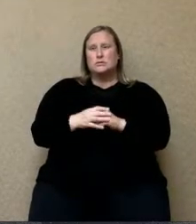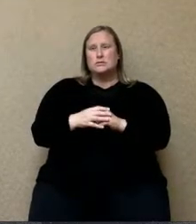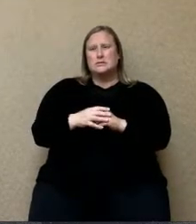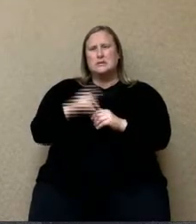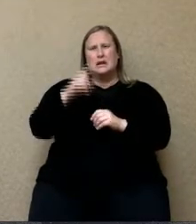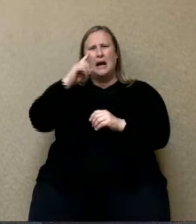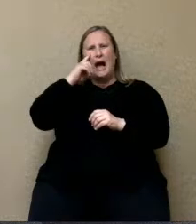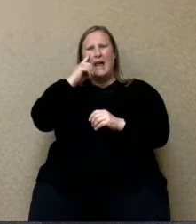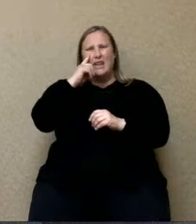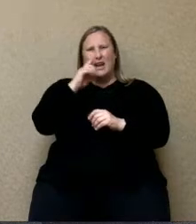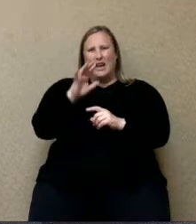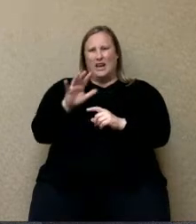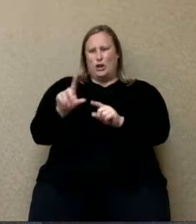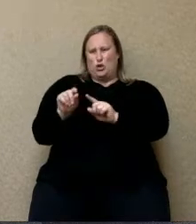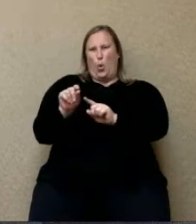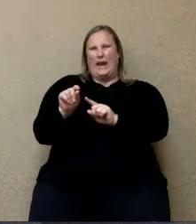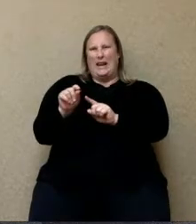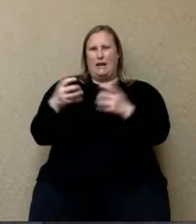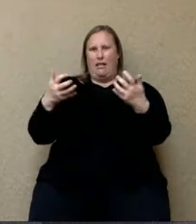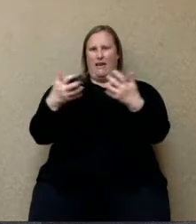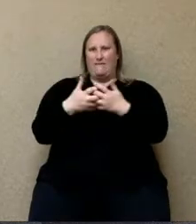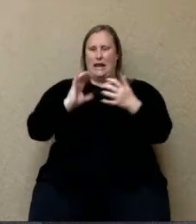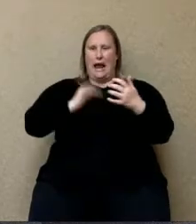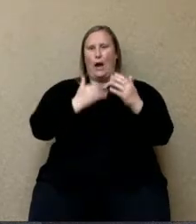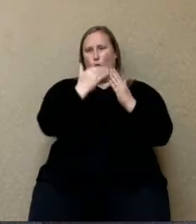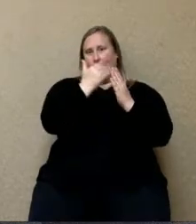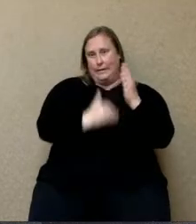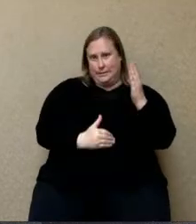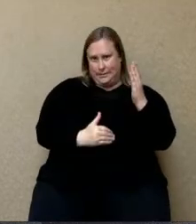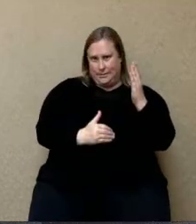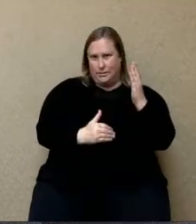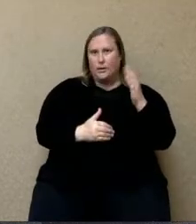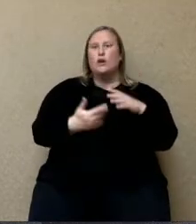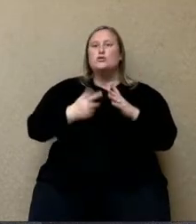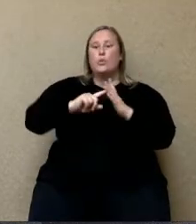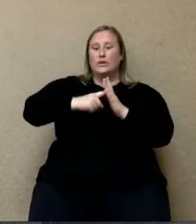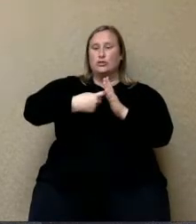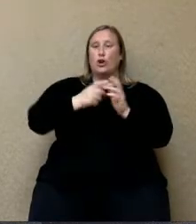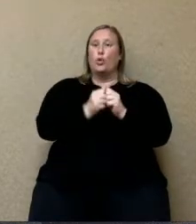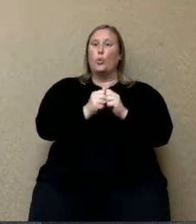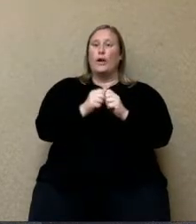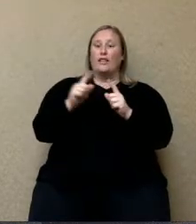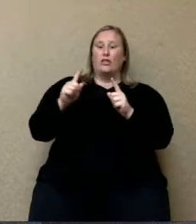20 that fit this criteria. So, we started out with our first group of six